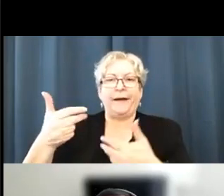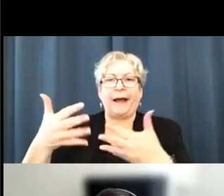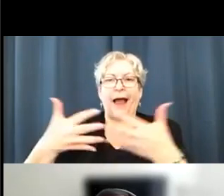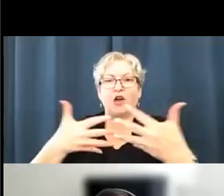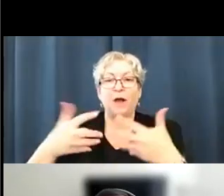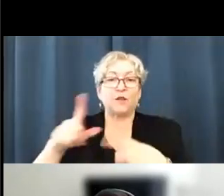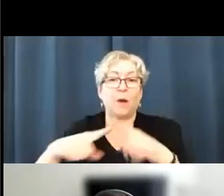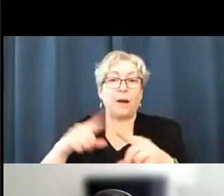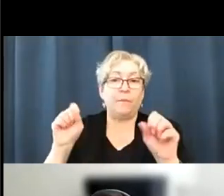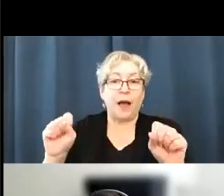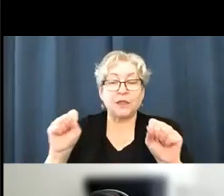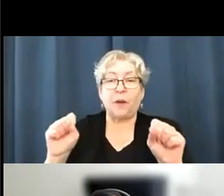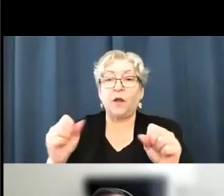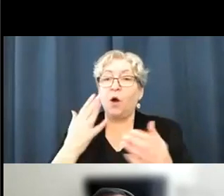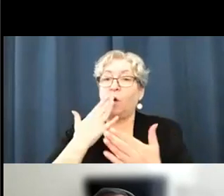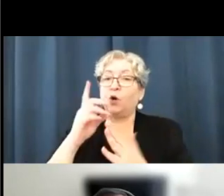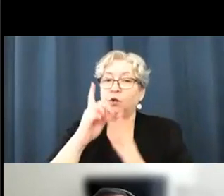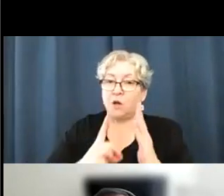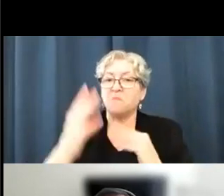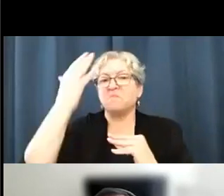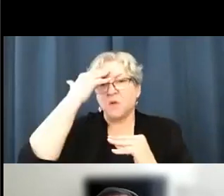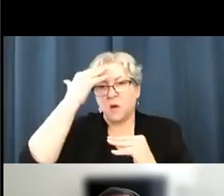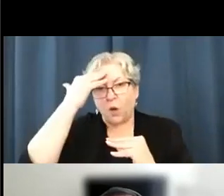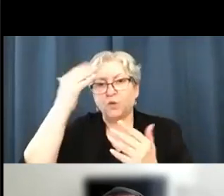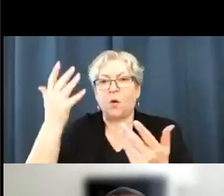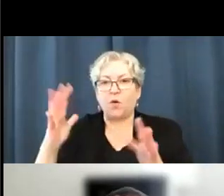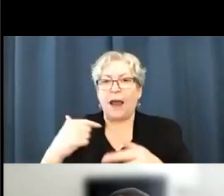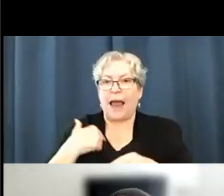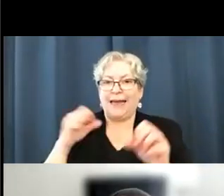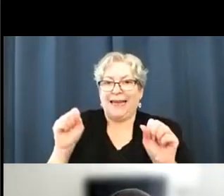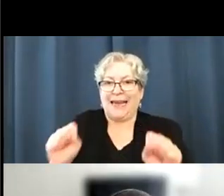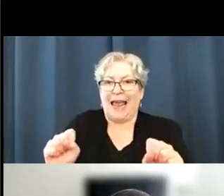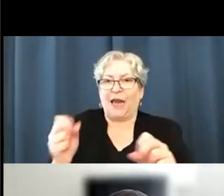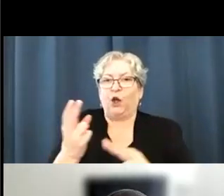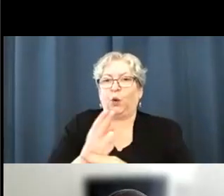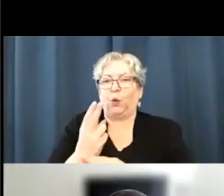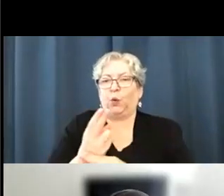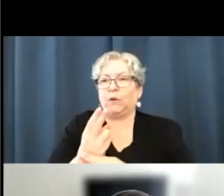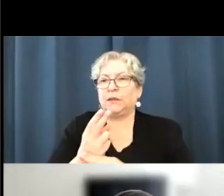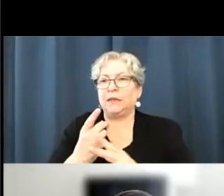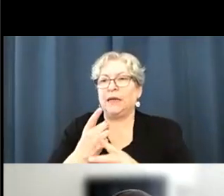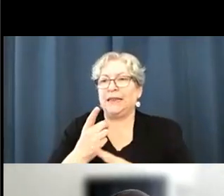And a good designer will know that this is really important information,